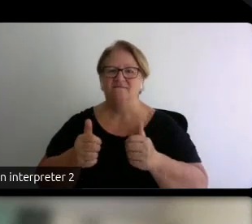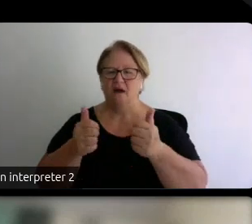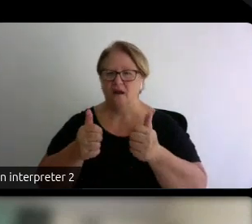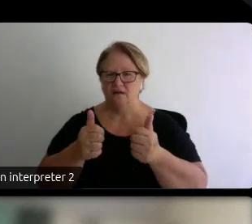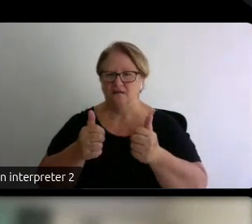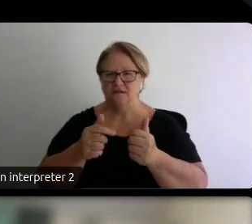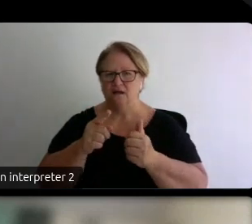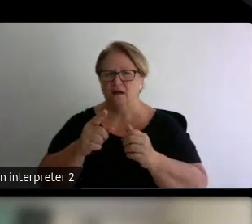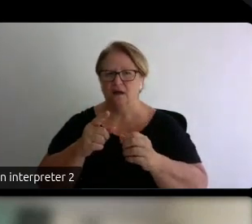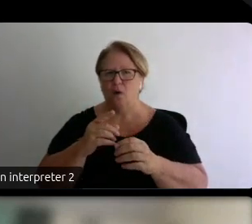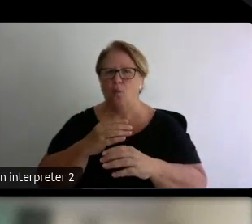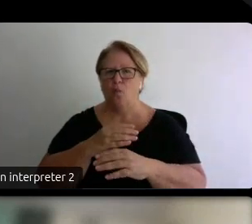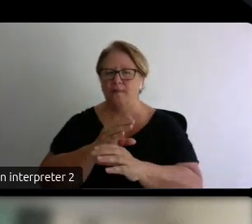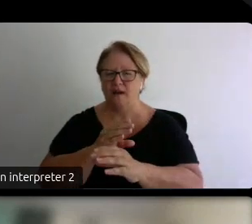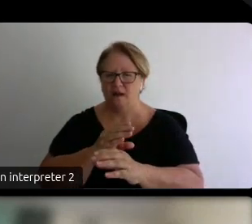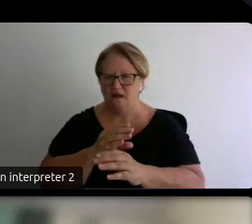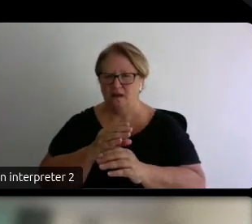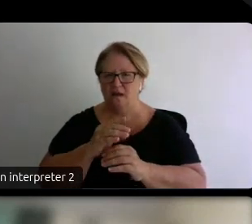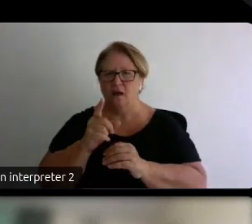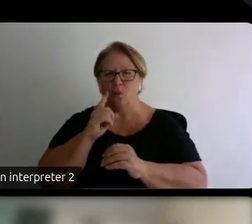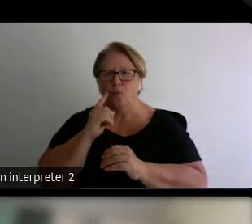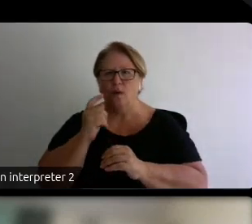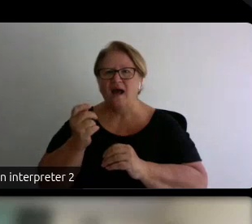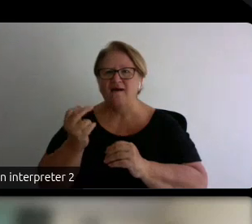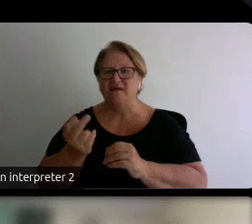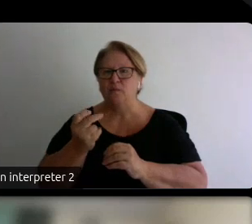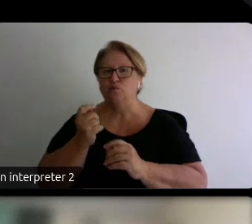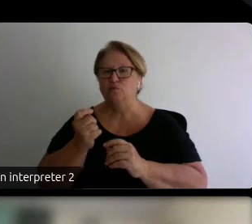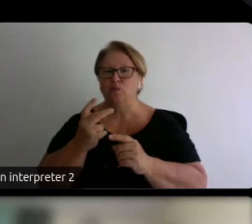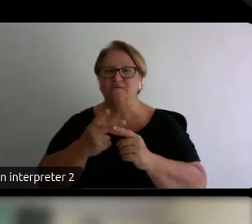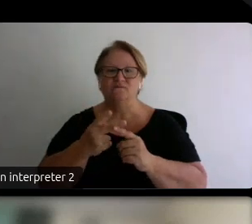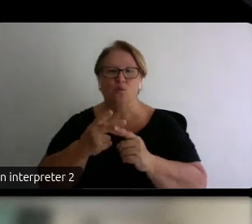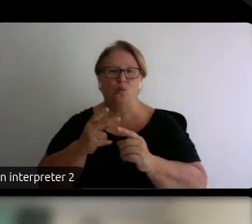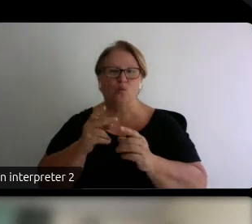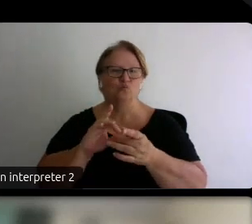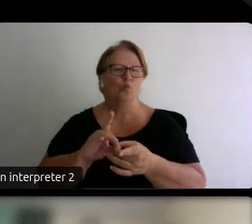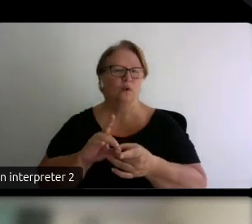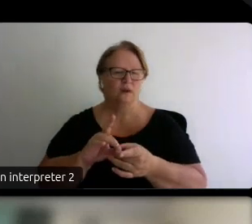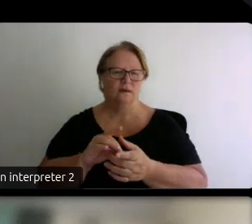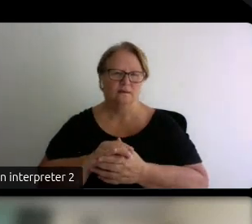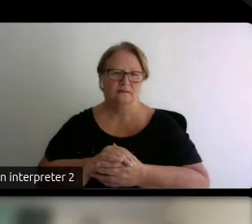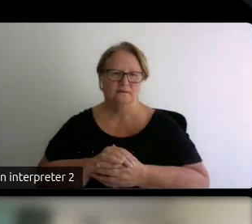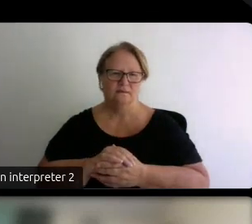webinars and they'll be available very shortly for registration. So if you are interested in those,